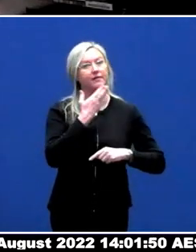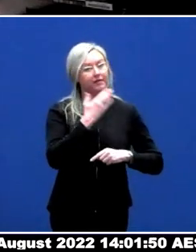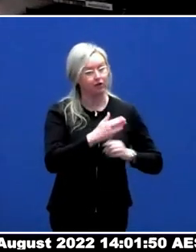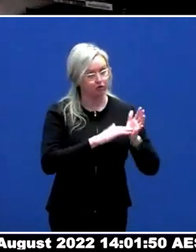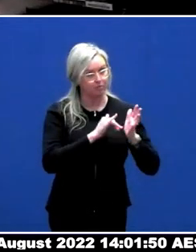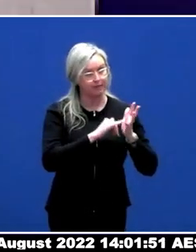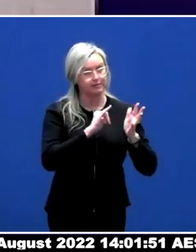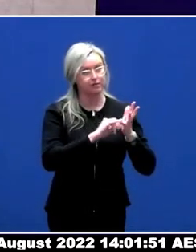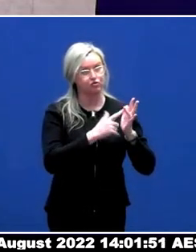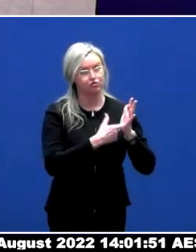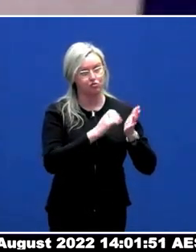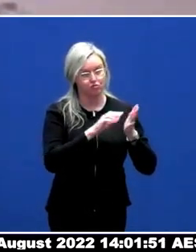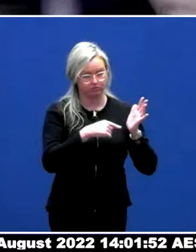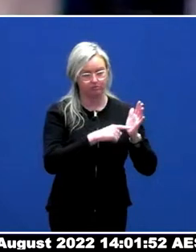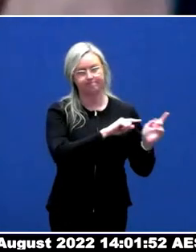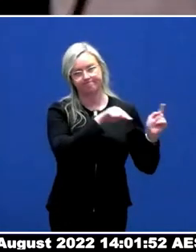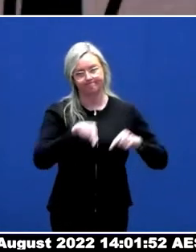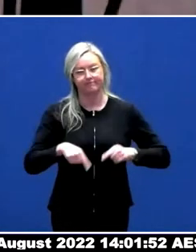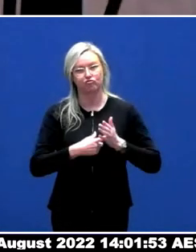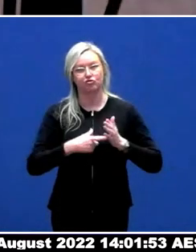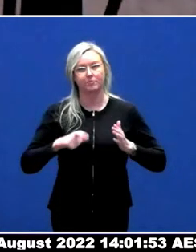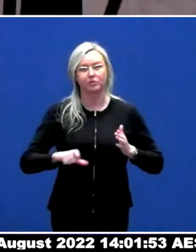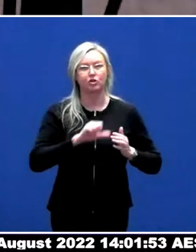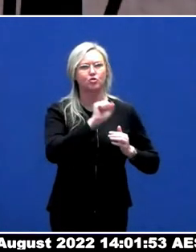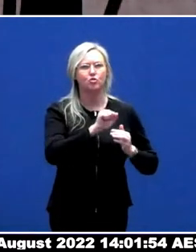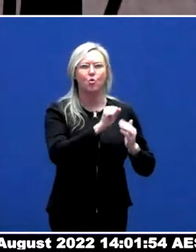your very detailed statement, which we have all read.